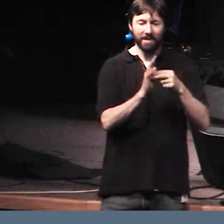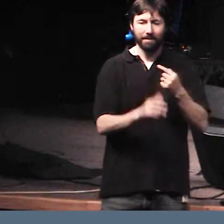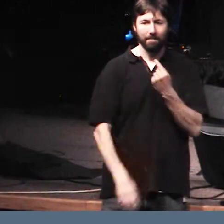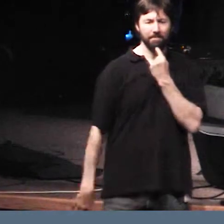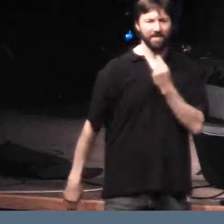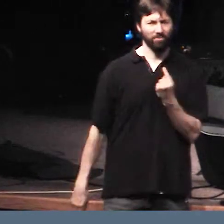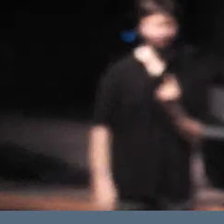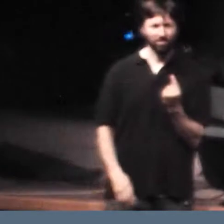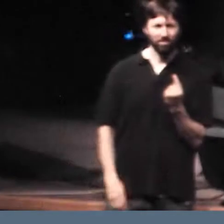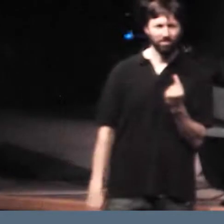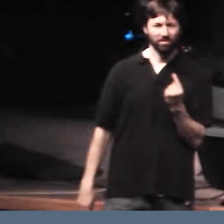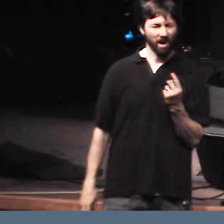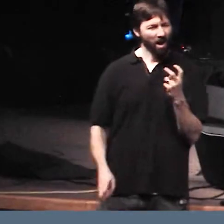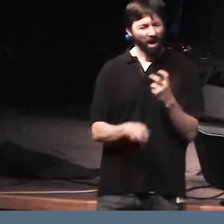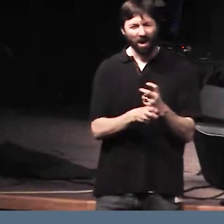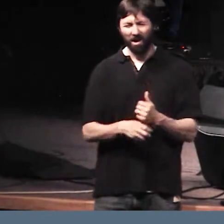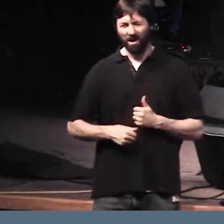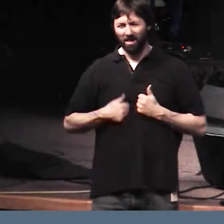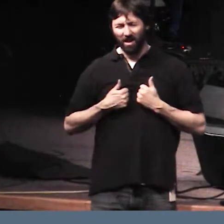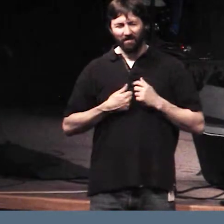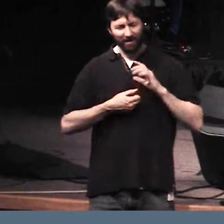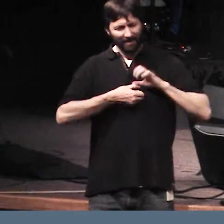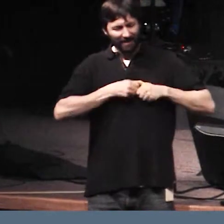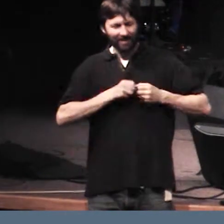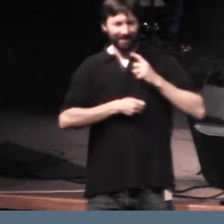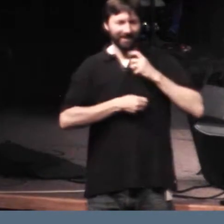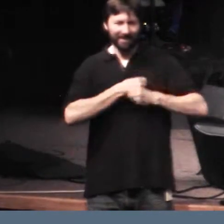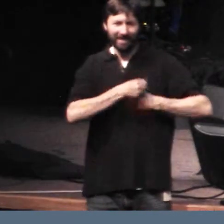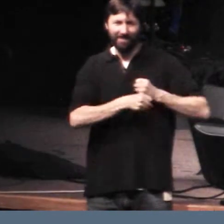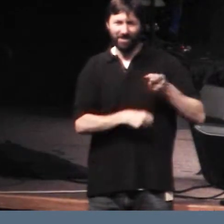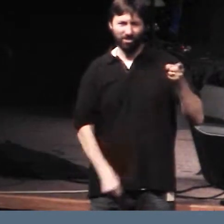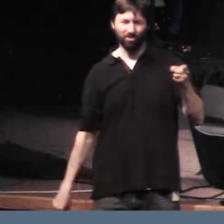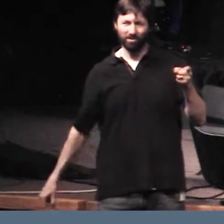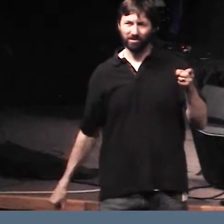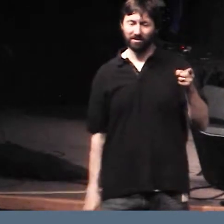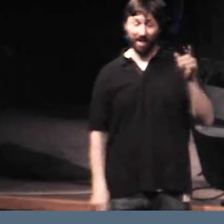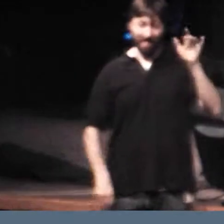It had been a hard life it's really interesting because at that point